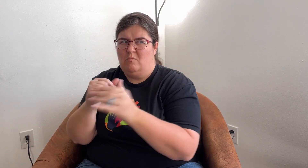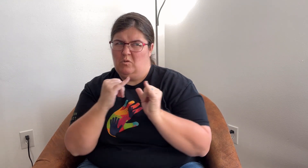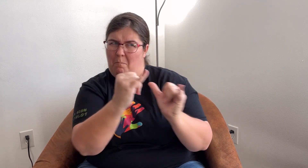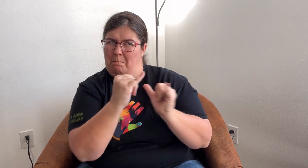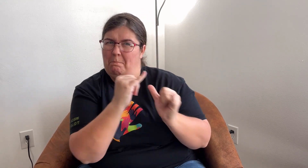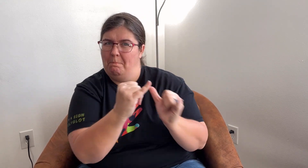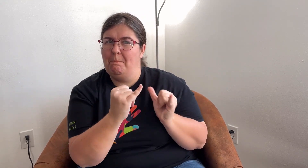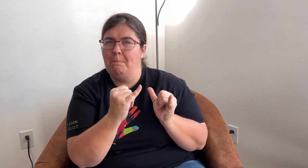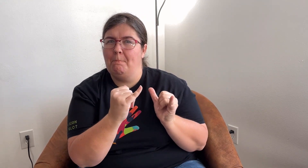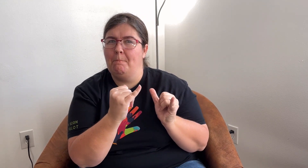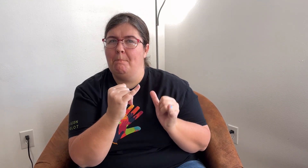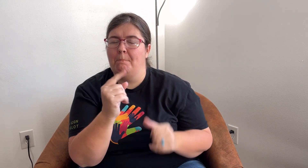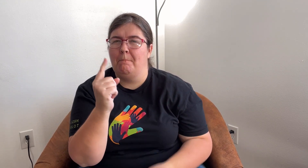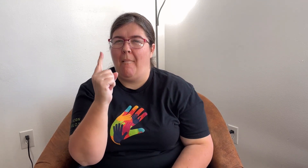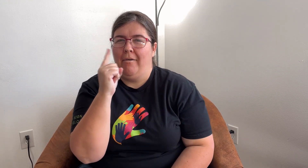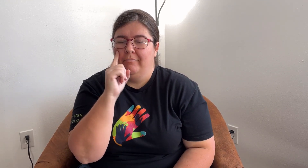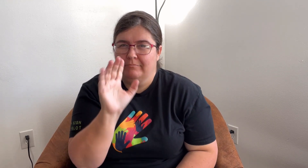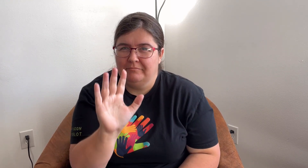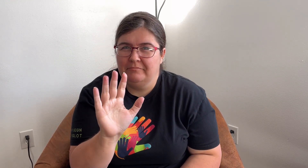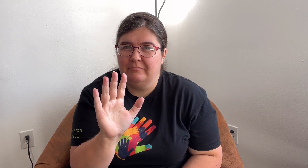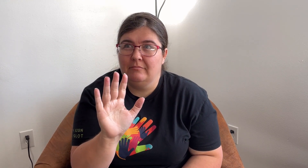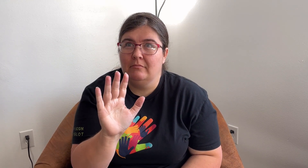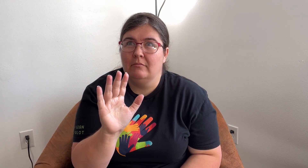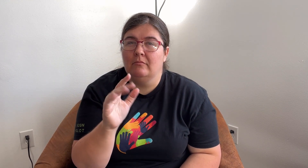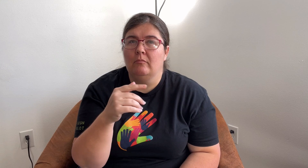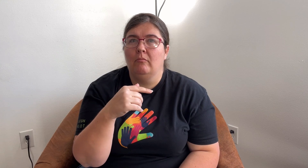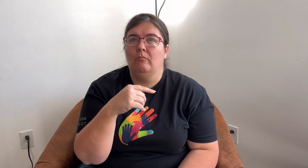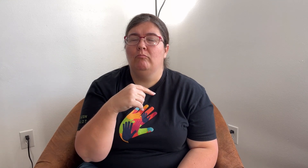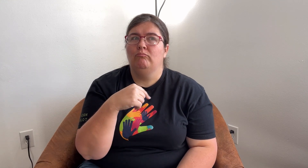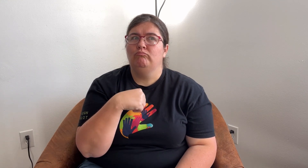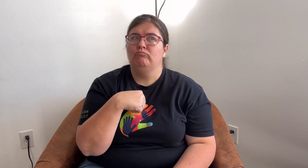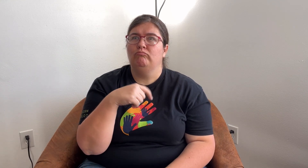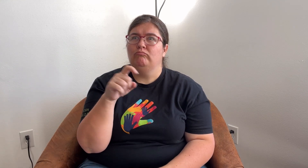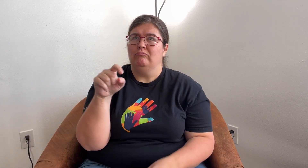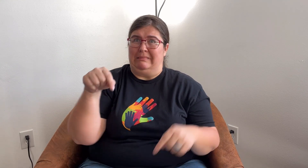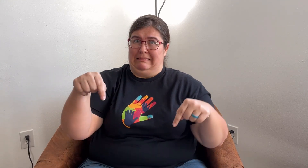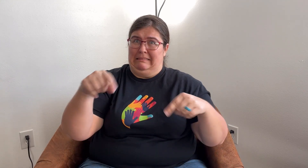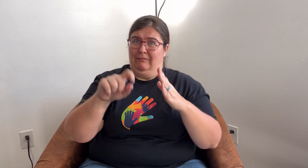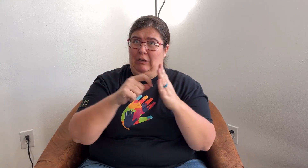likewise to "be just like you guys." That's just what I think is happening.